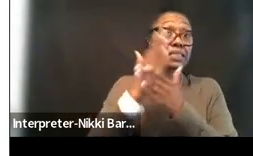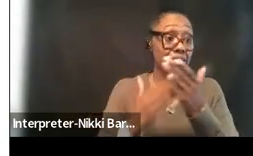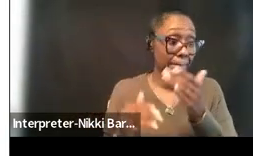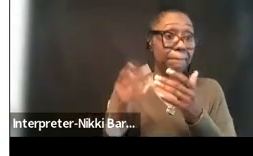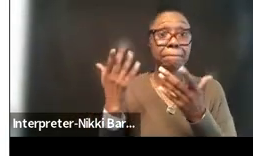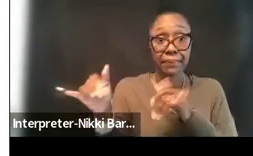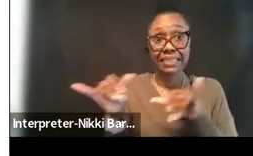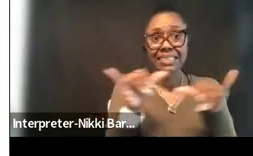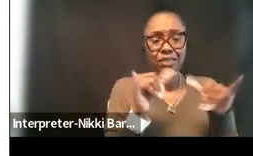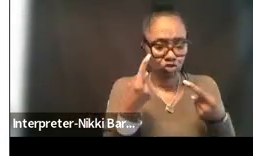Trying to figure out how to cope with these repressed emotions because of the trauma they have been through.